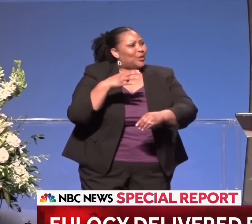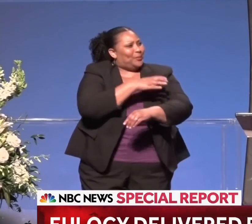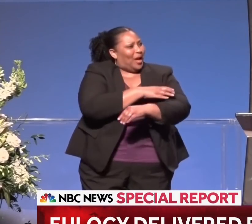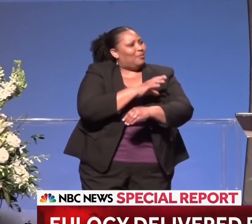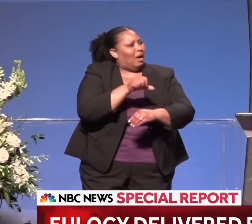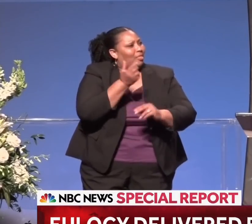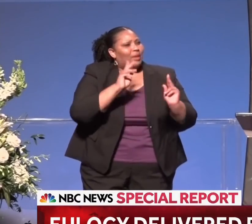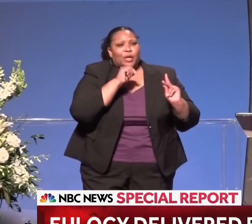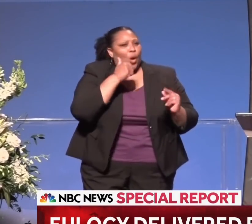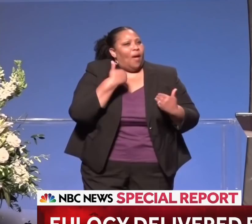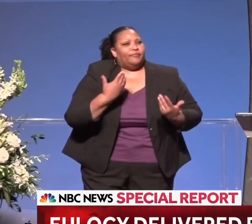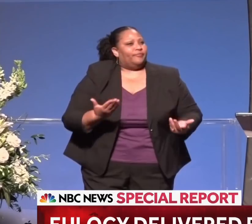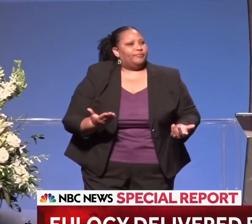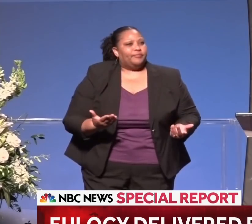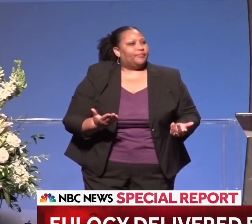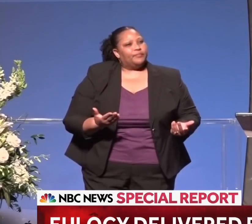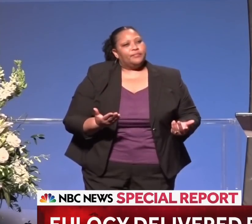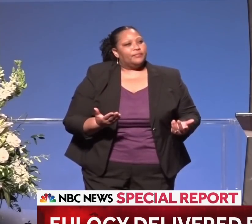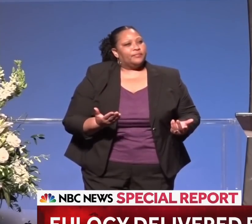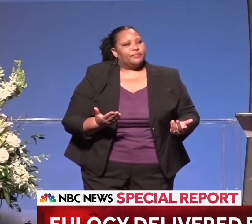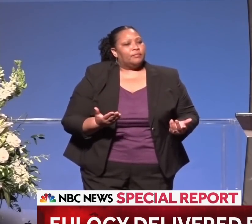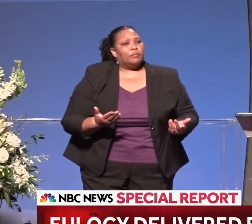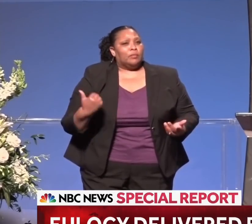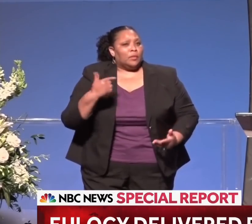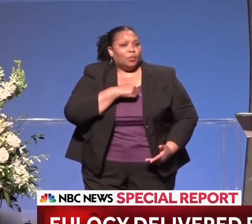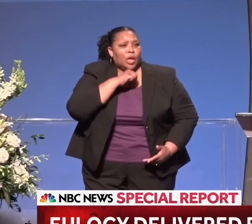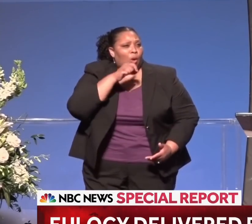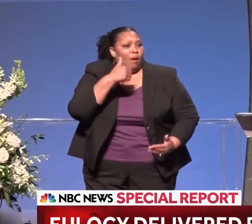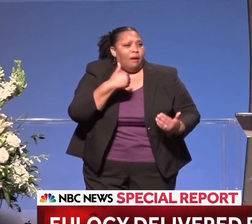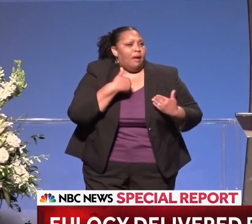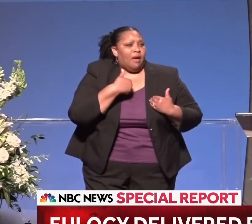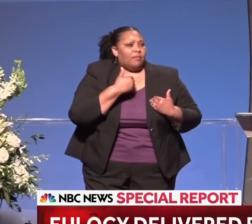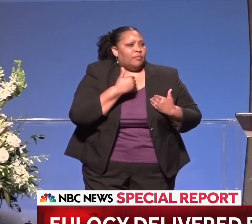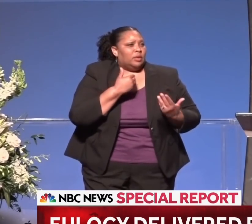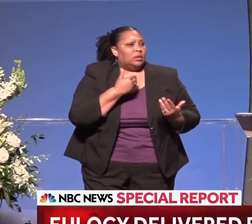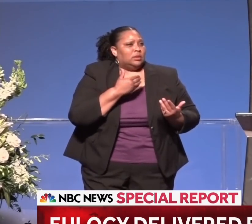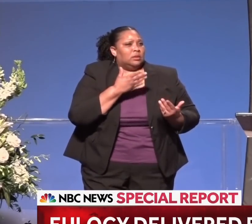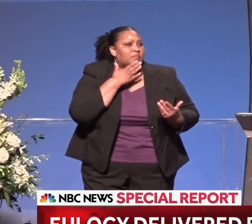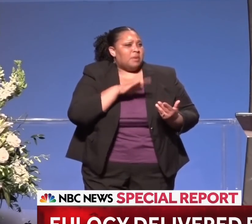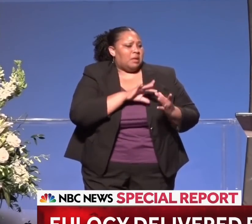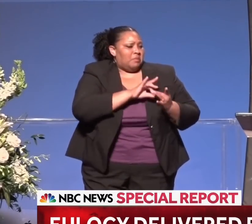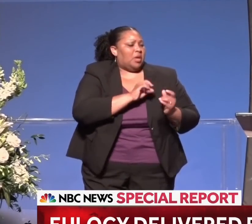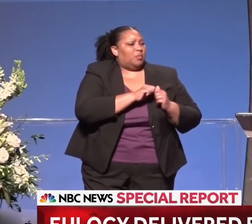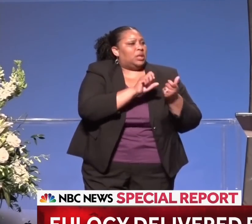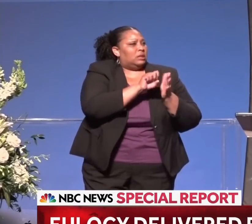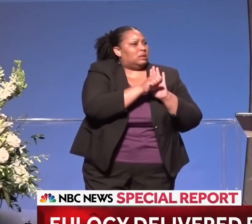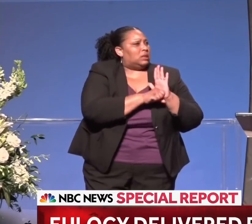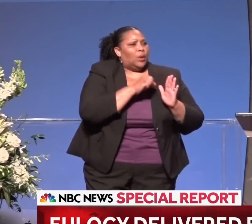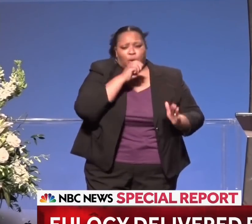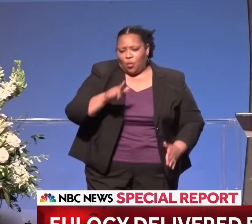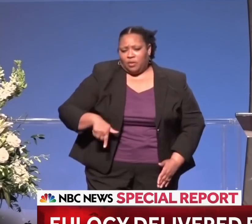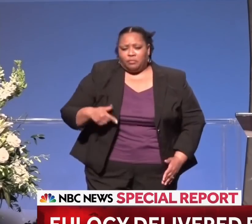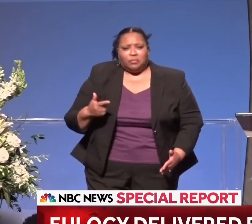I’M TELLING YOU THE LAW OUGHT TO ESPECIALLY APPLY TO YOU BECAUSE